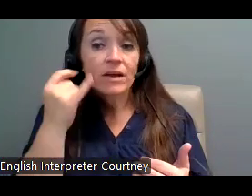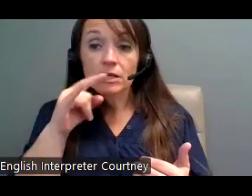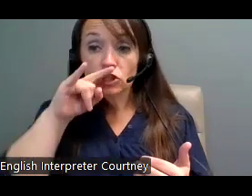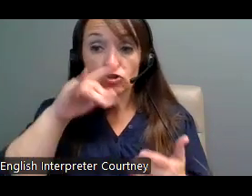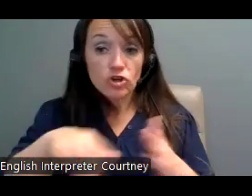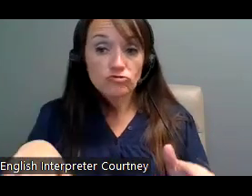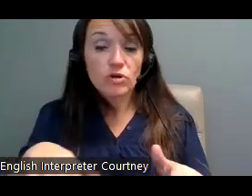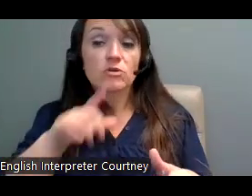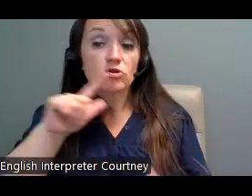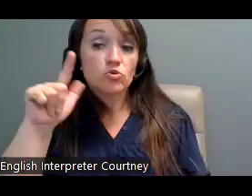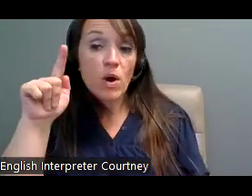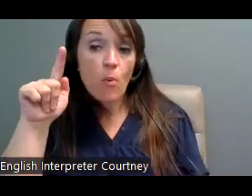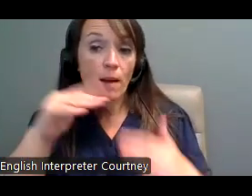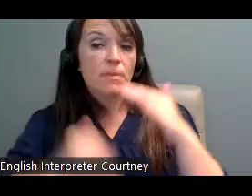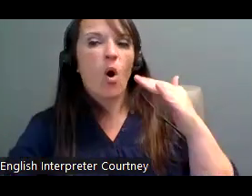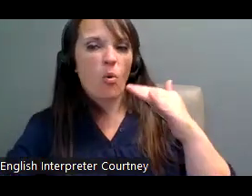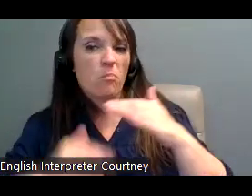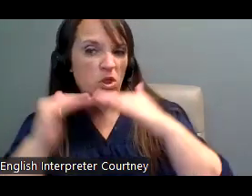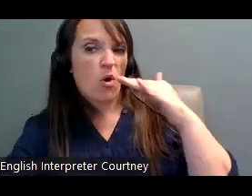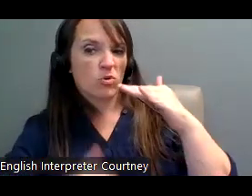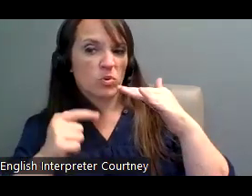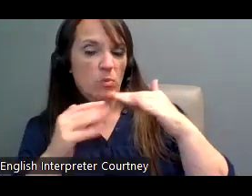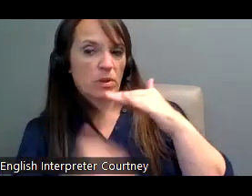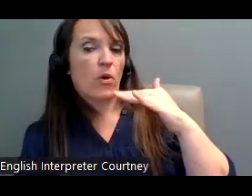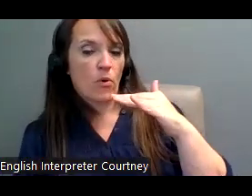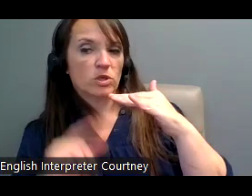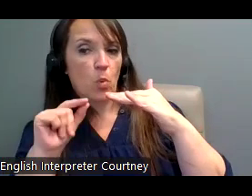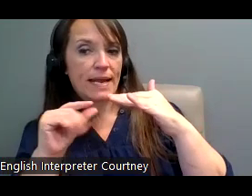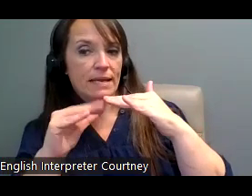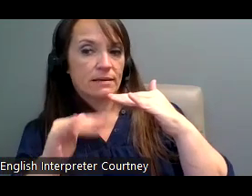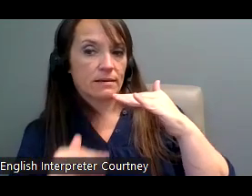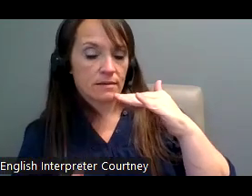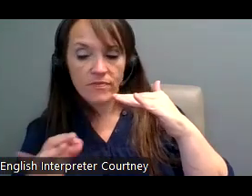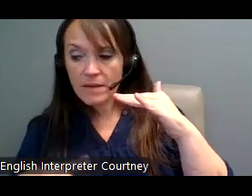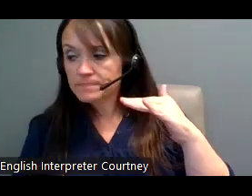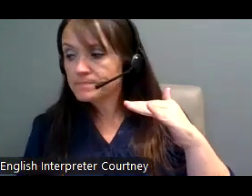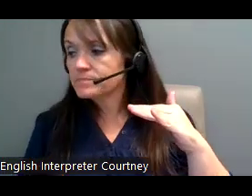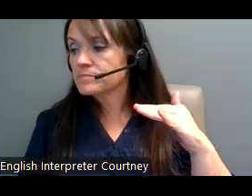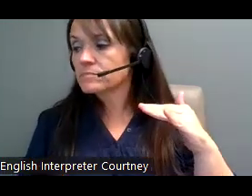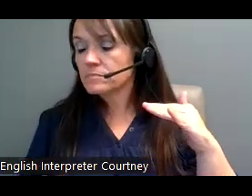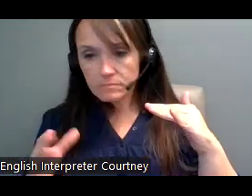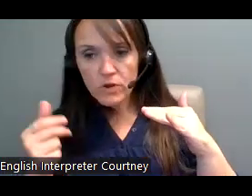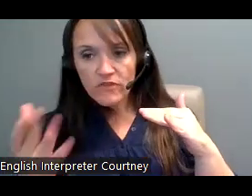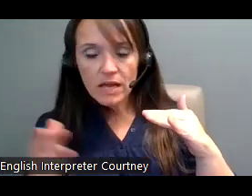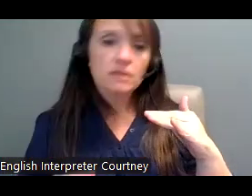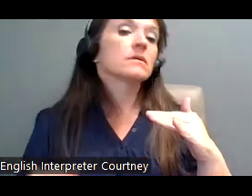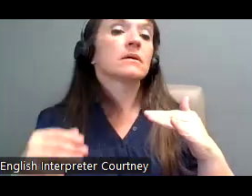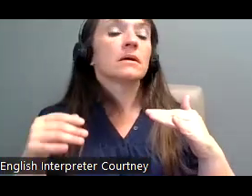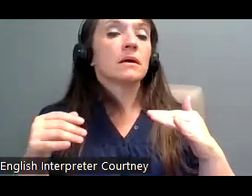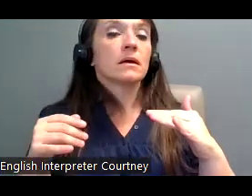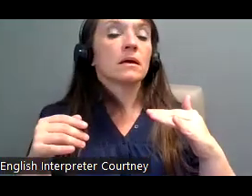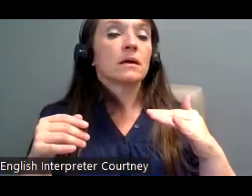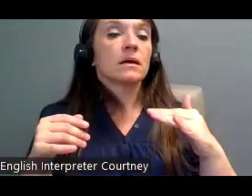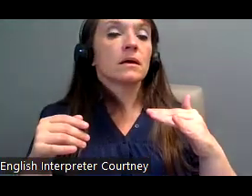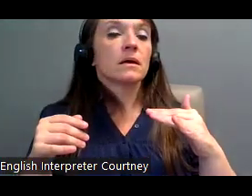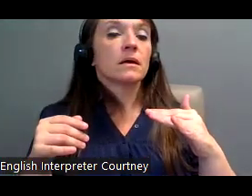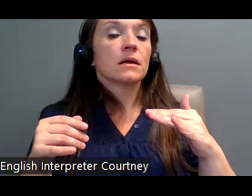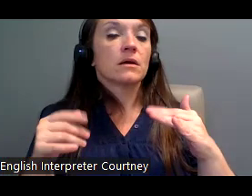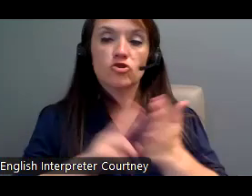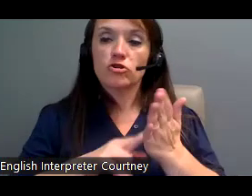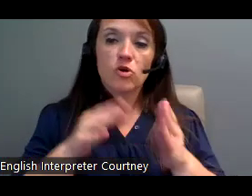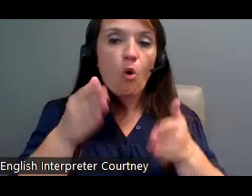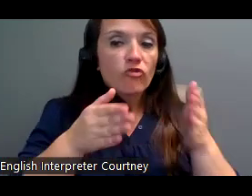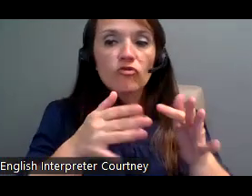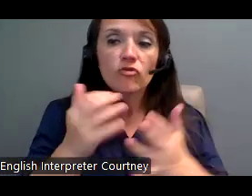under the EPSDT, post 21, they would have to be come from some type of waiver. There